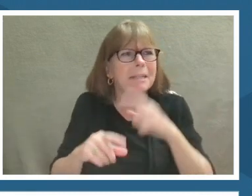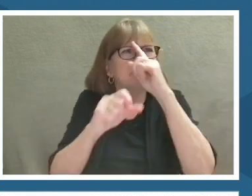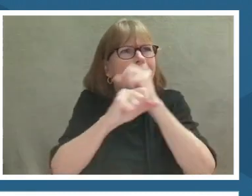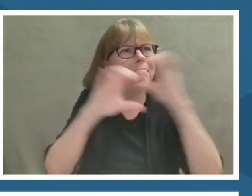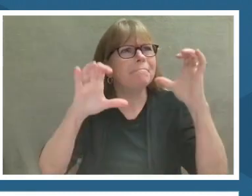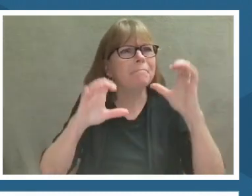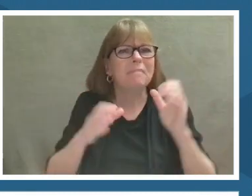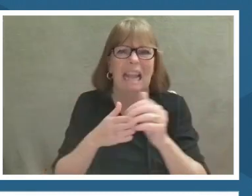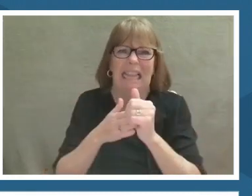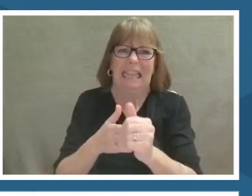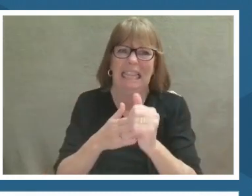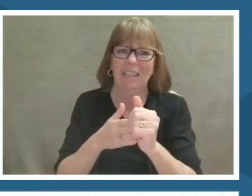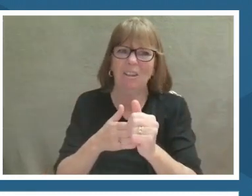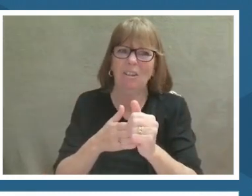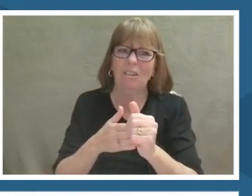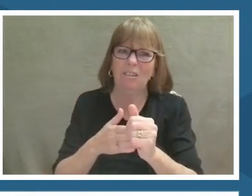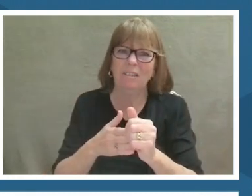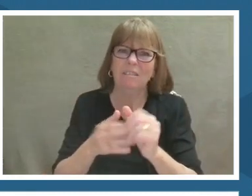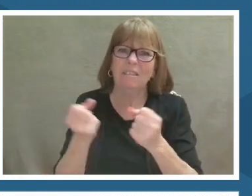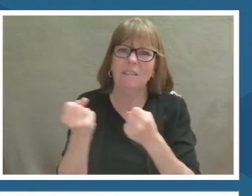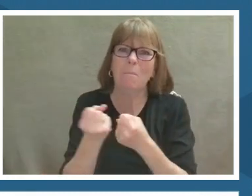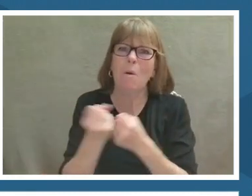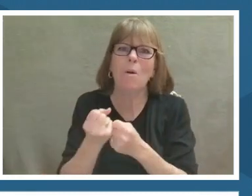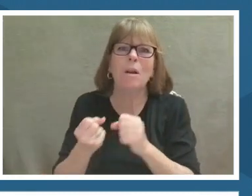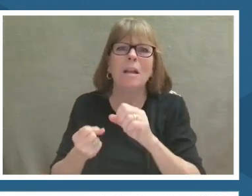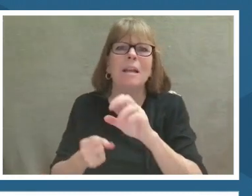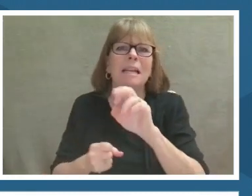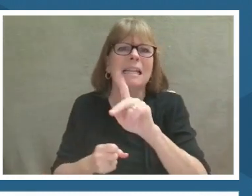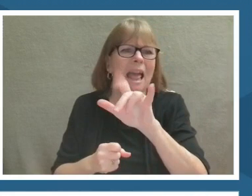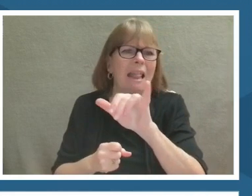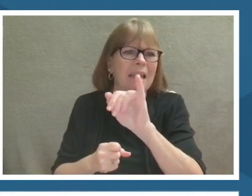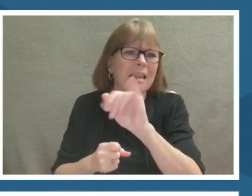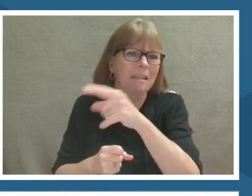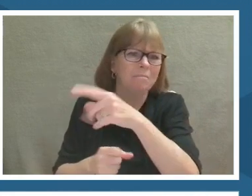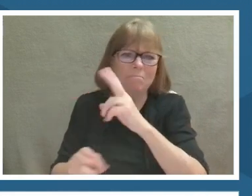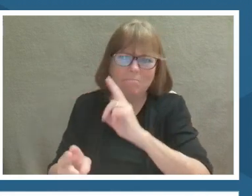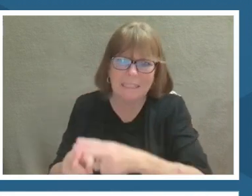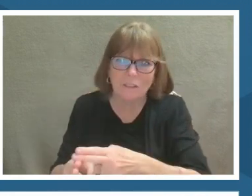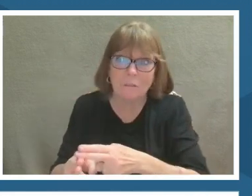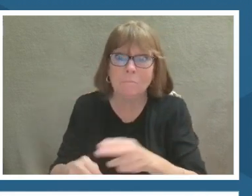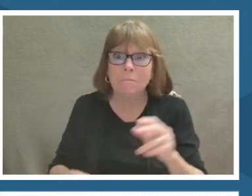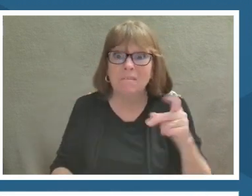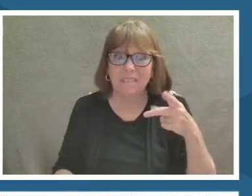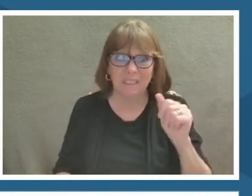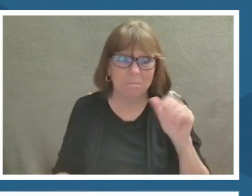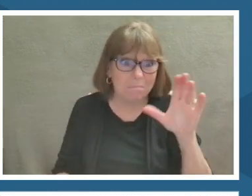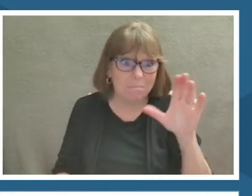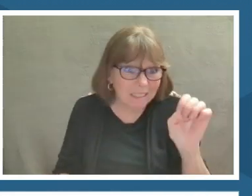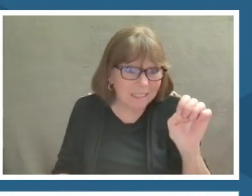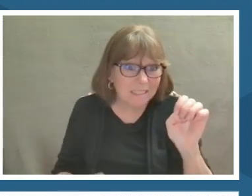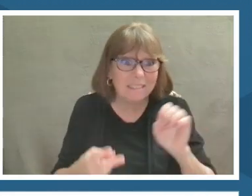mentioned that earlier right um the space and the time to to be messy and